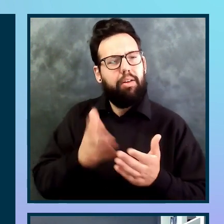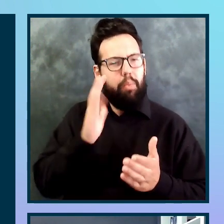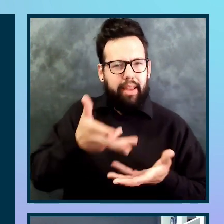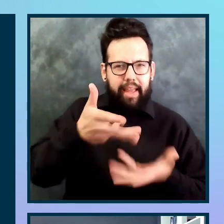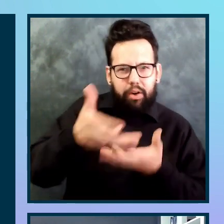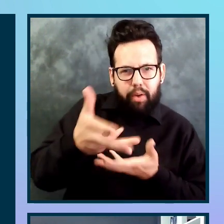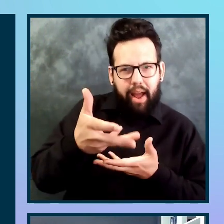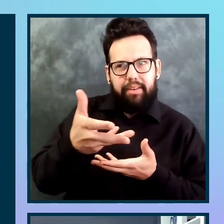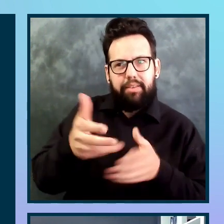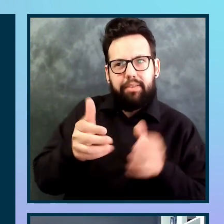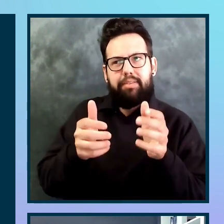So when we see this on the screen